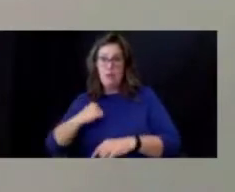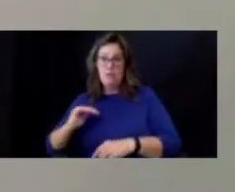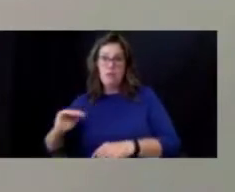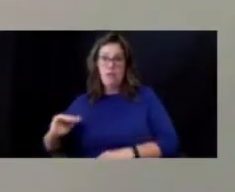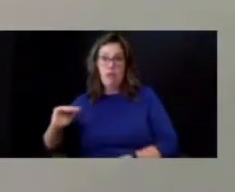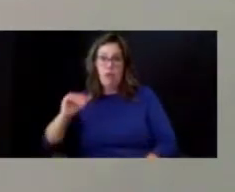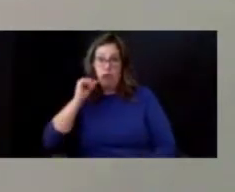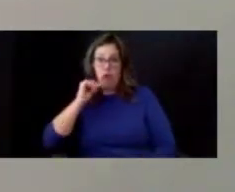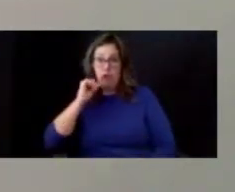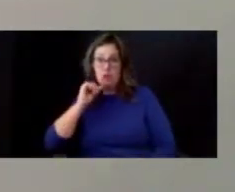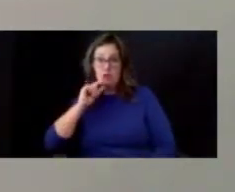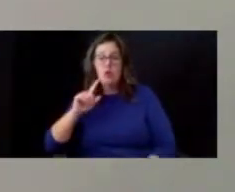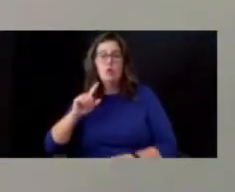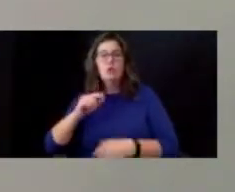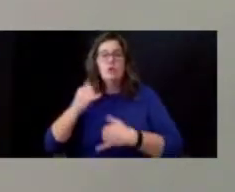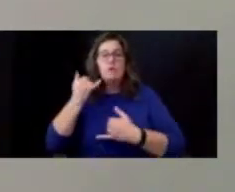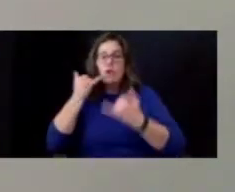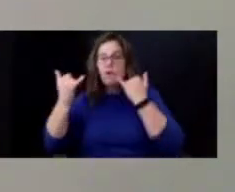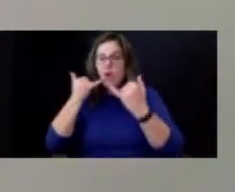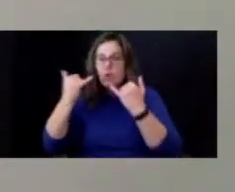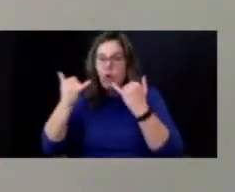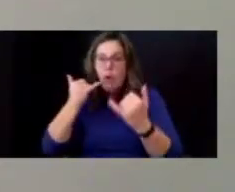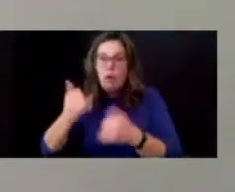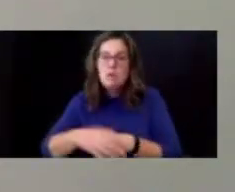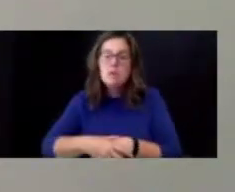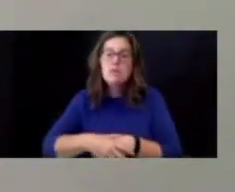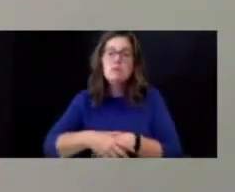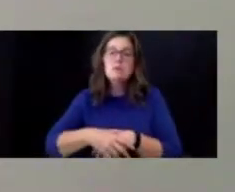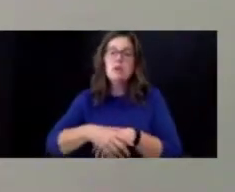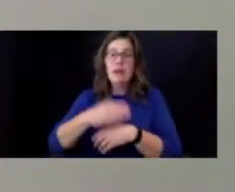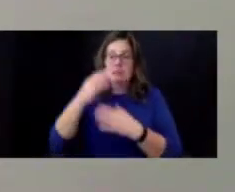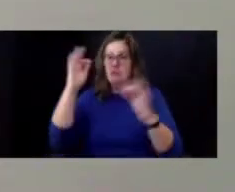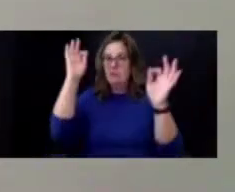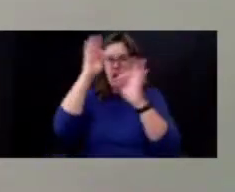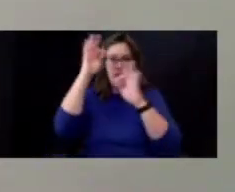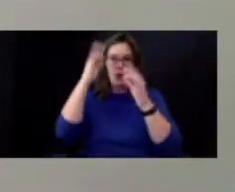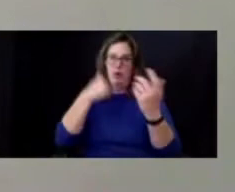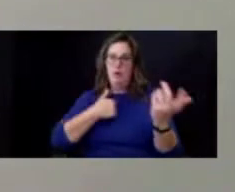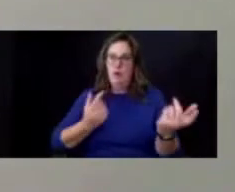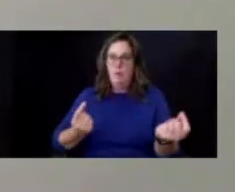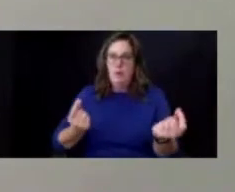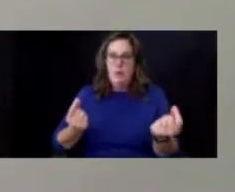series of phone calls and really not knowing what i was doing at that time but would be termed as